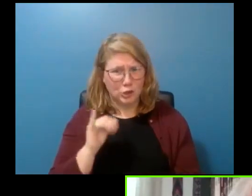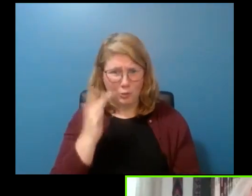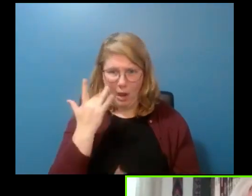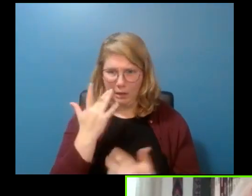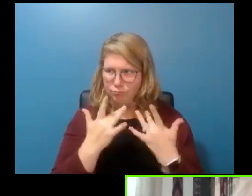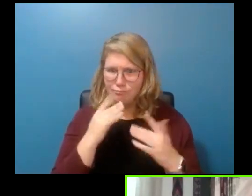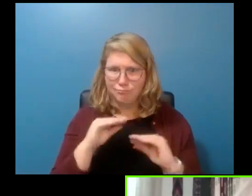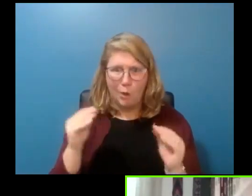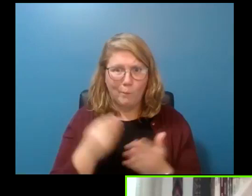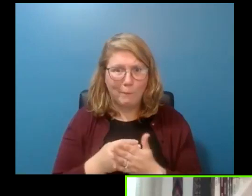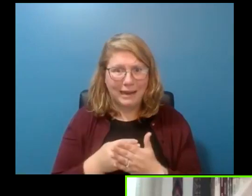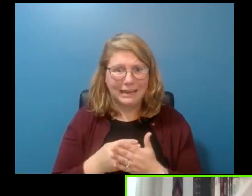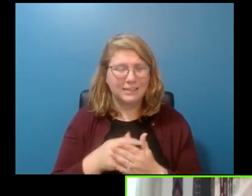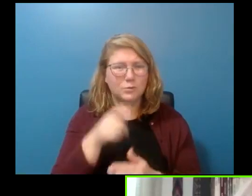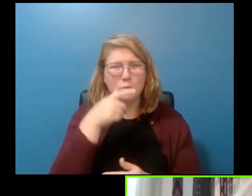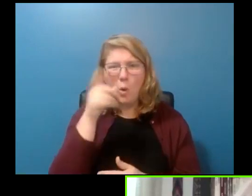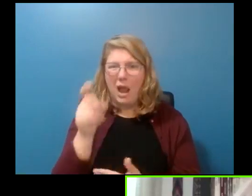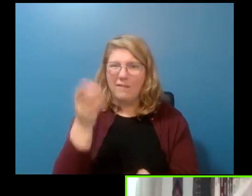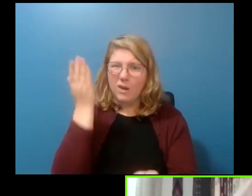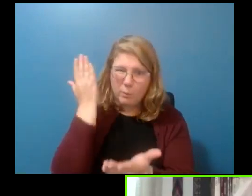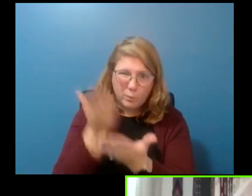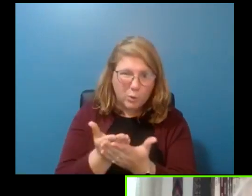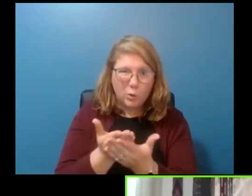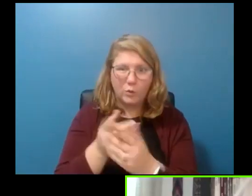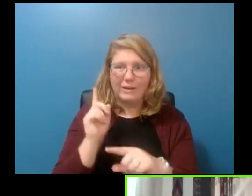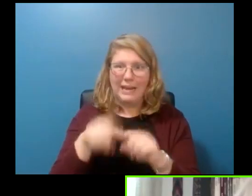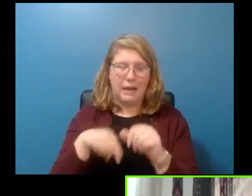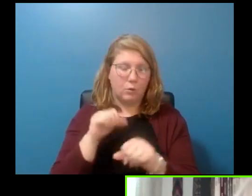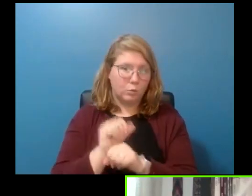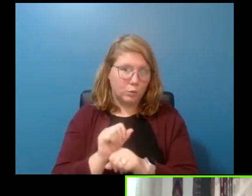gave us ways to think about things that I hadn't thought of